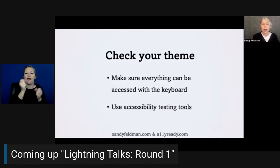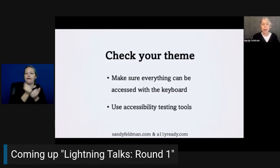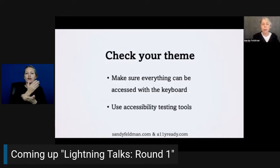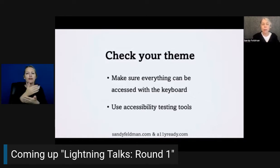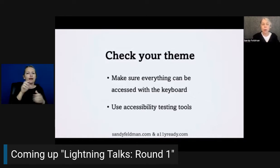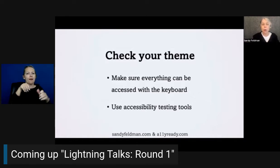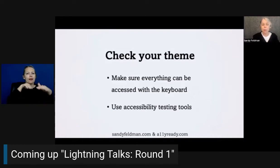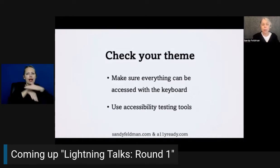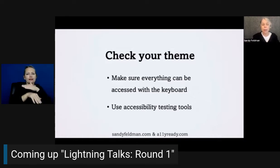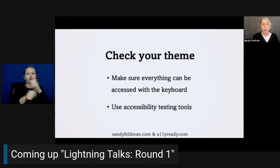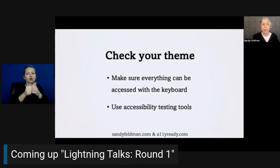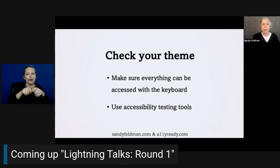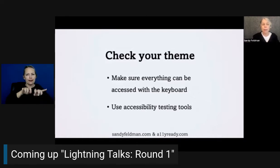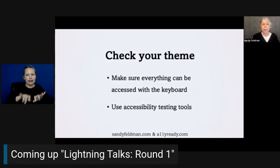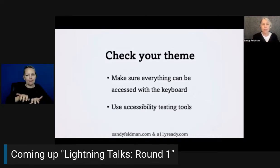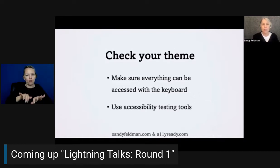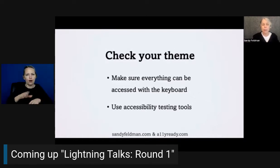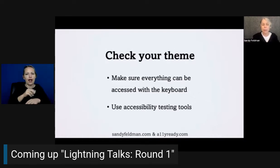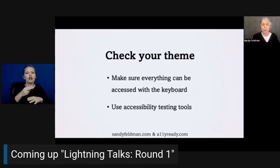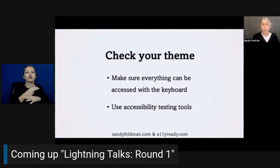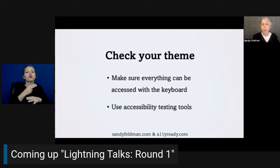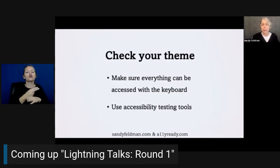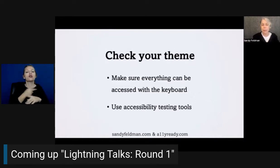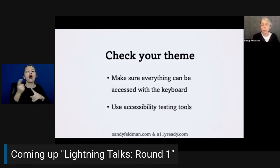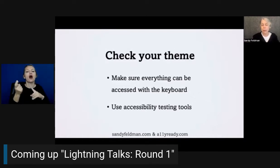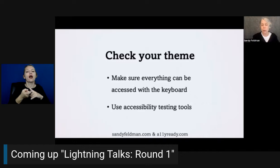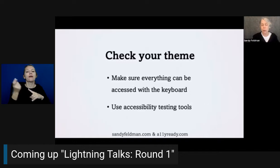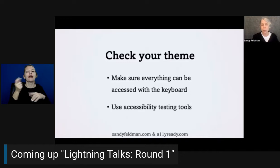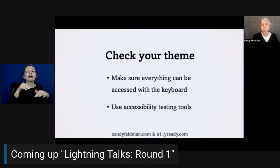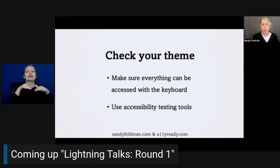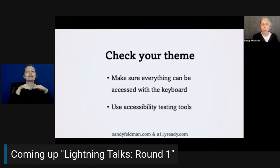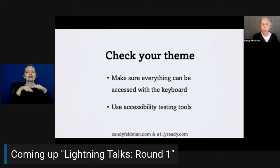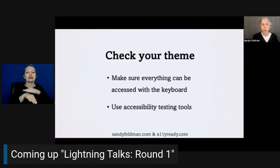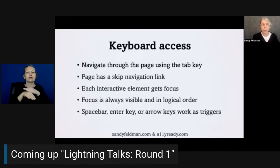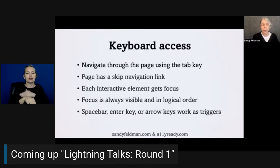and use automated accessibility testing tools.